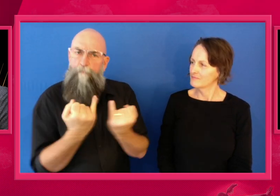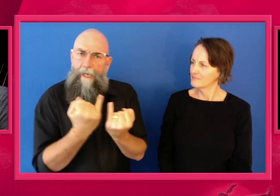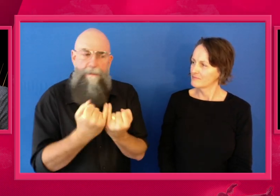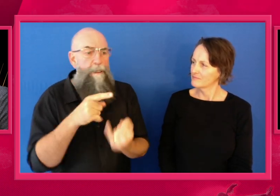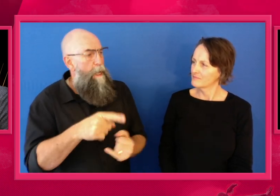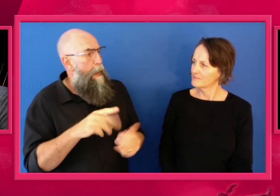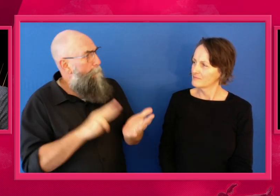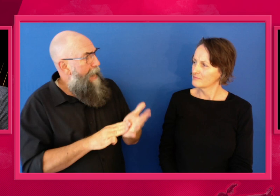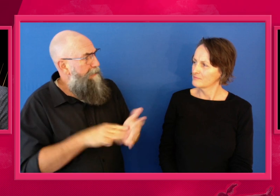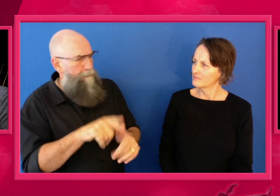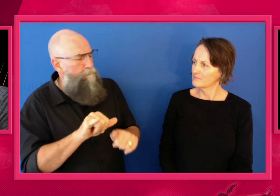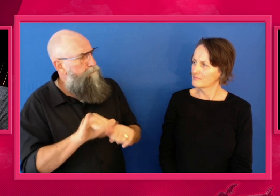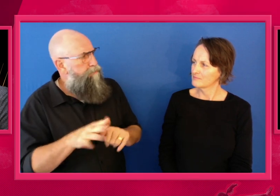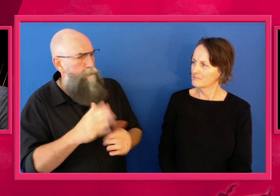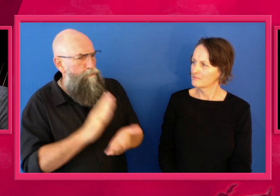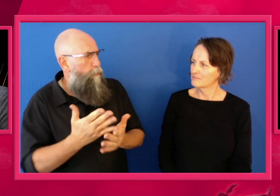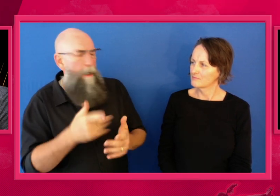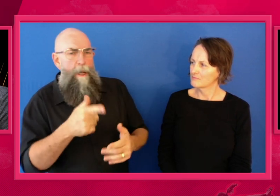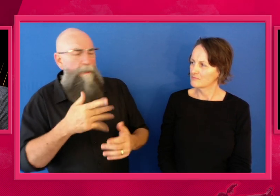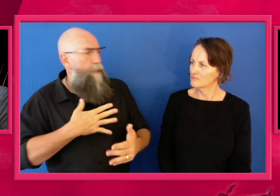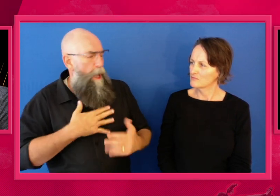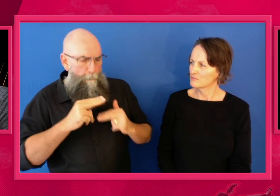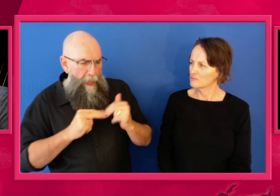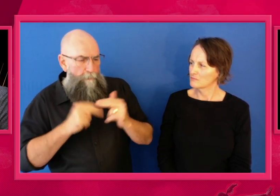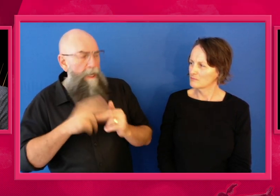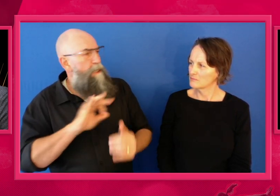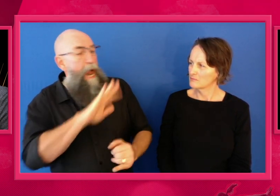that really likes to build up, doesn't want to wait until that final sprint, she wants